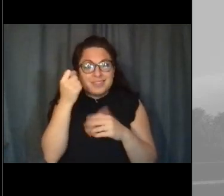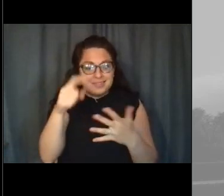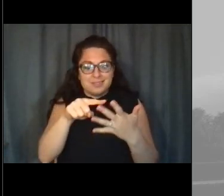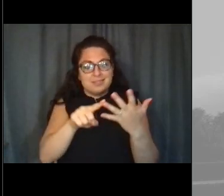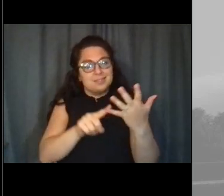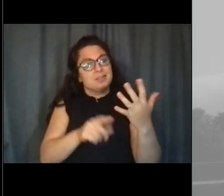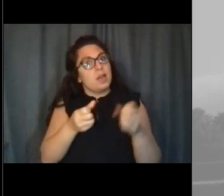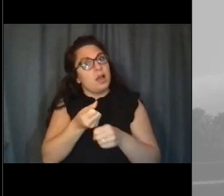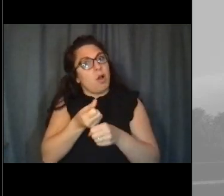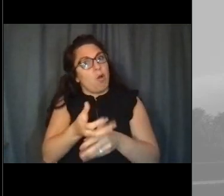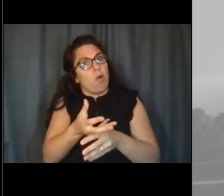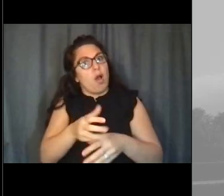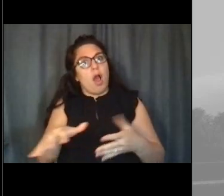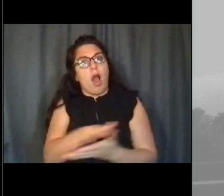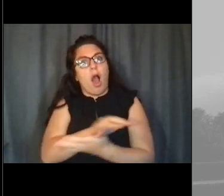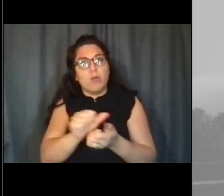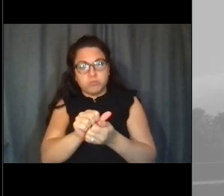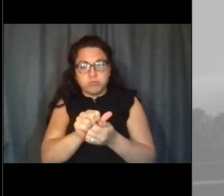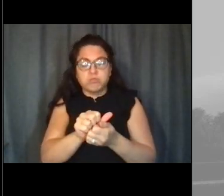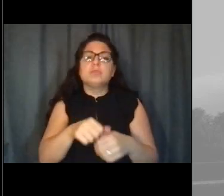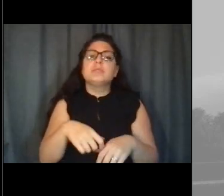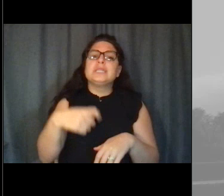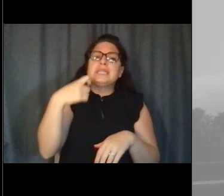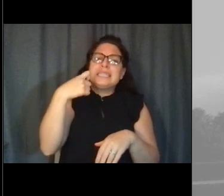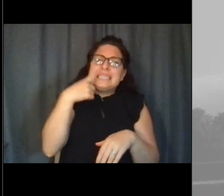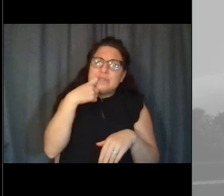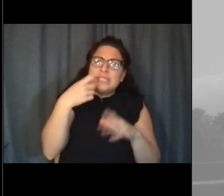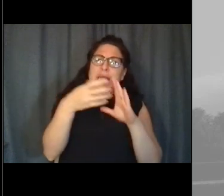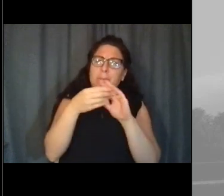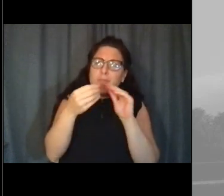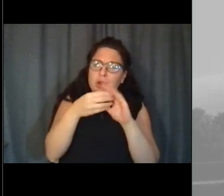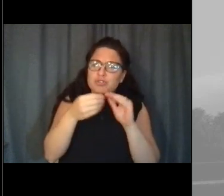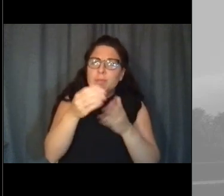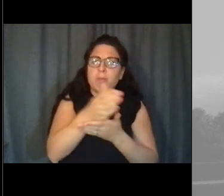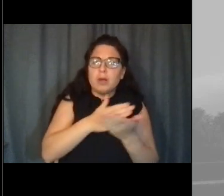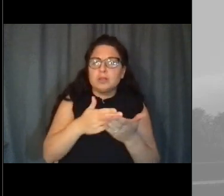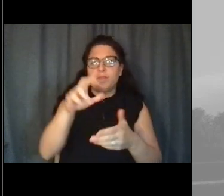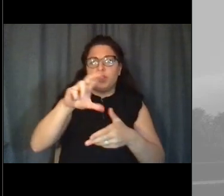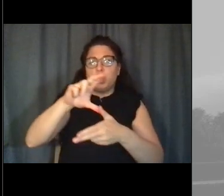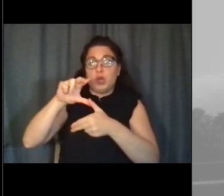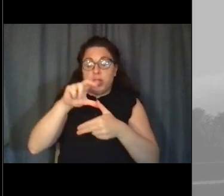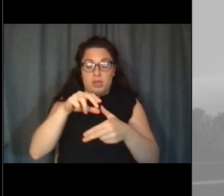And I mentioned earlier, when we were talking about the parts that the winds are going to be strongest in the eye wall. So that's where you're going to see